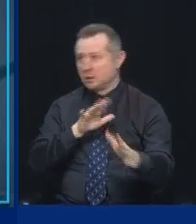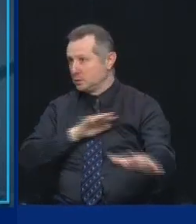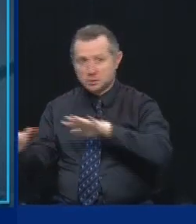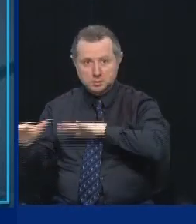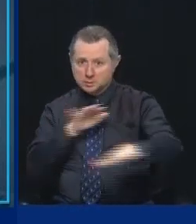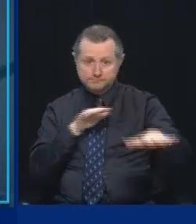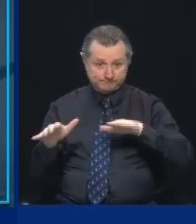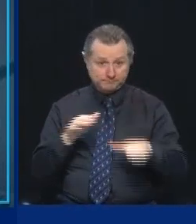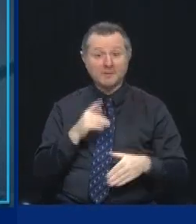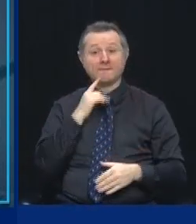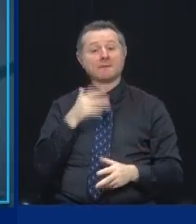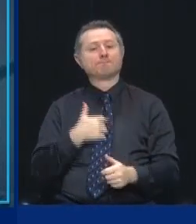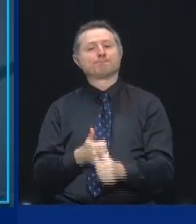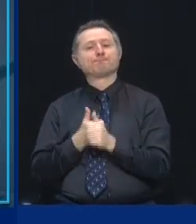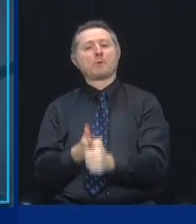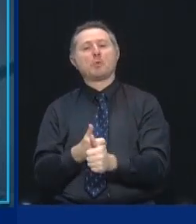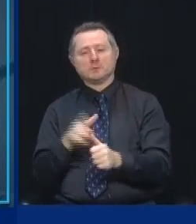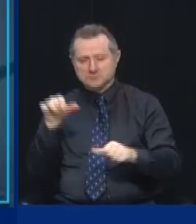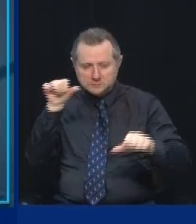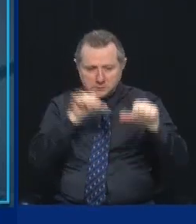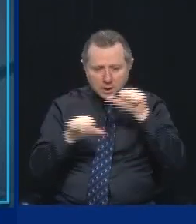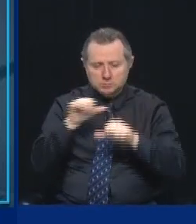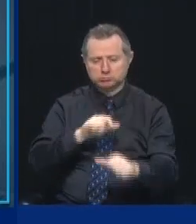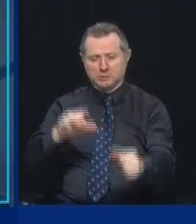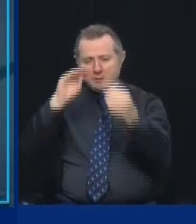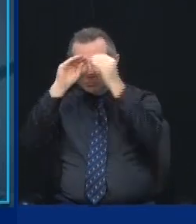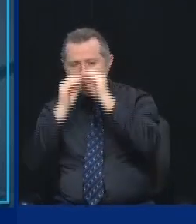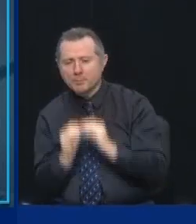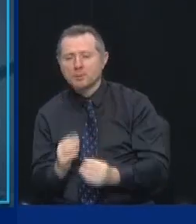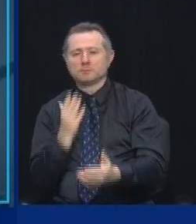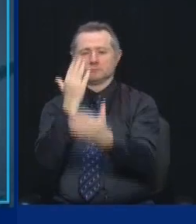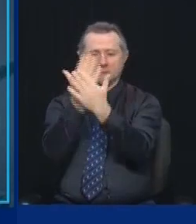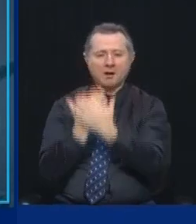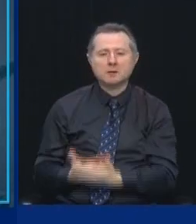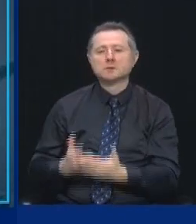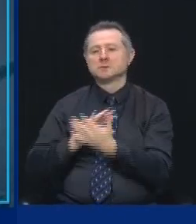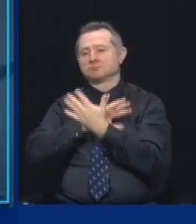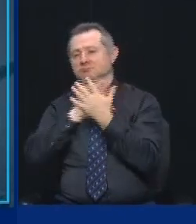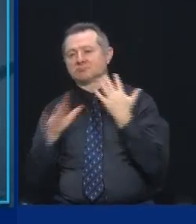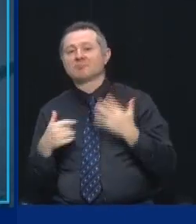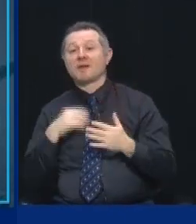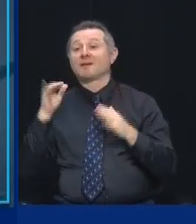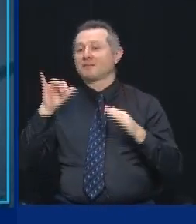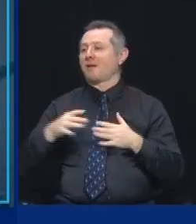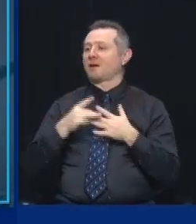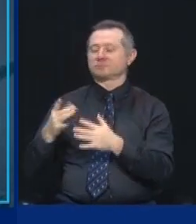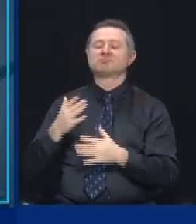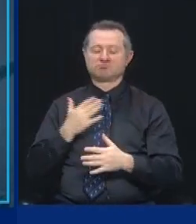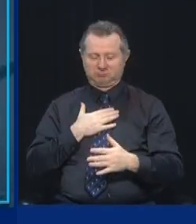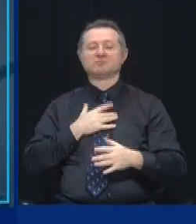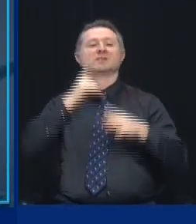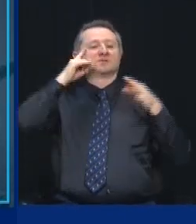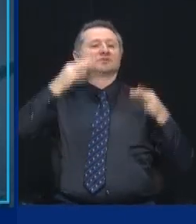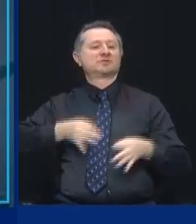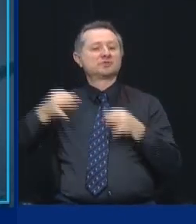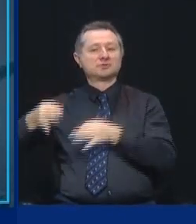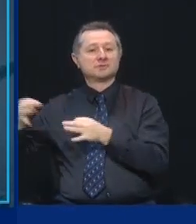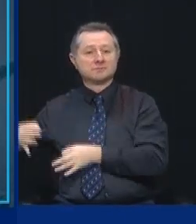IT WAS A POLITICAL RESPONSE. NEW YORK STATE ALWAYS WENT A DIFFERENT WAY.